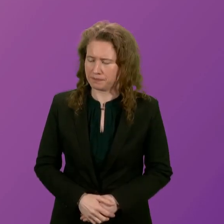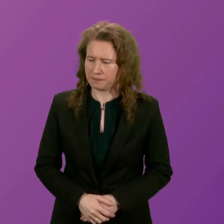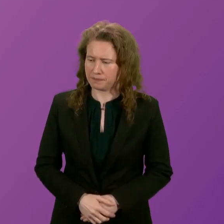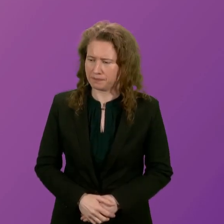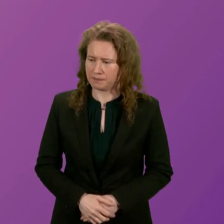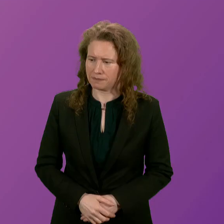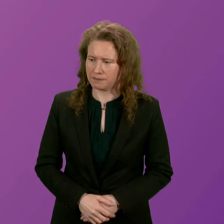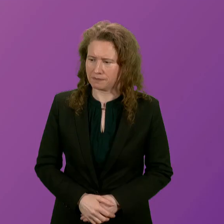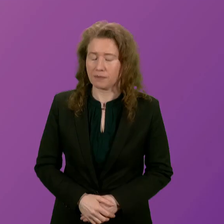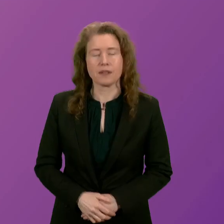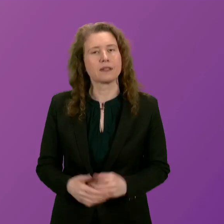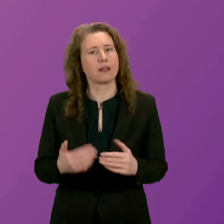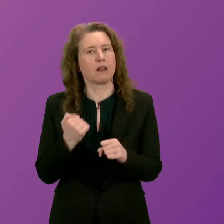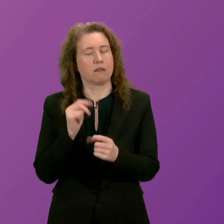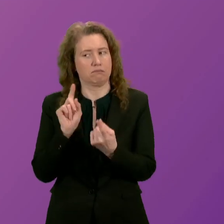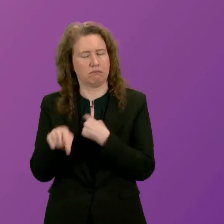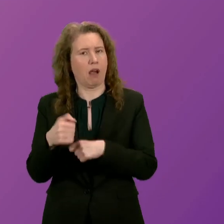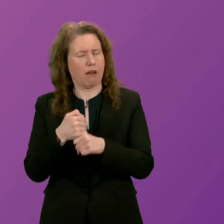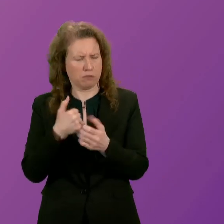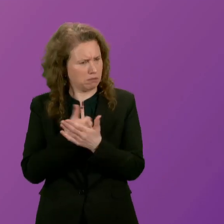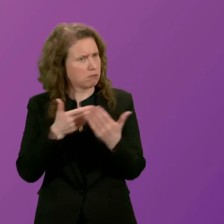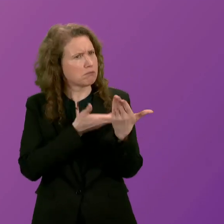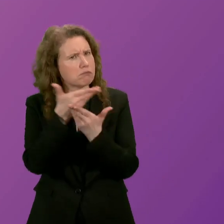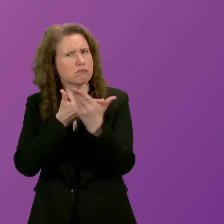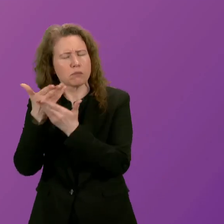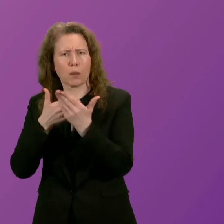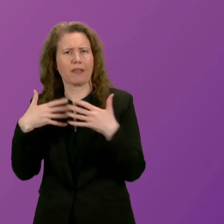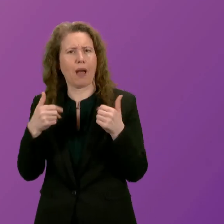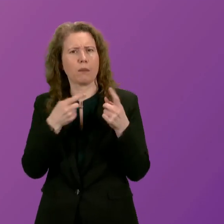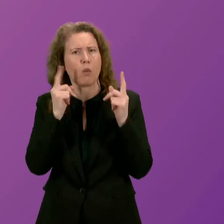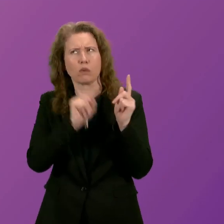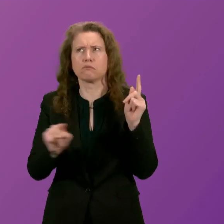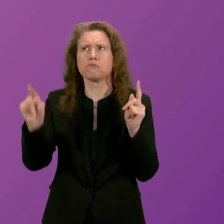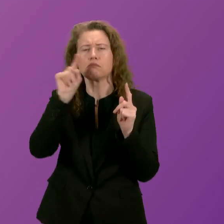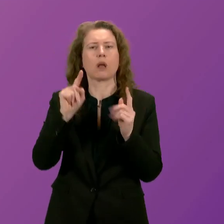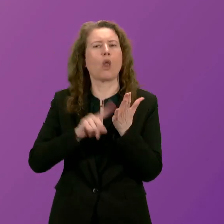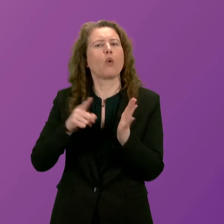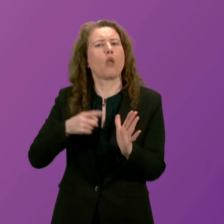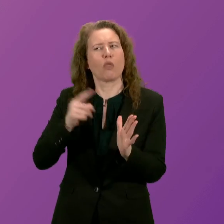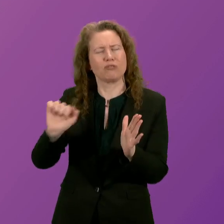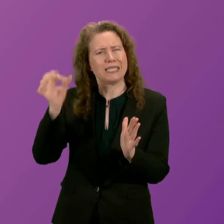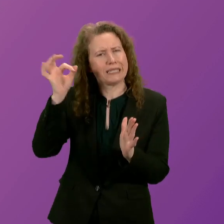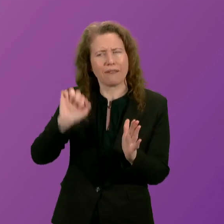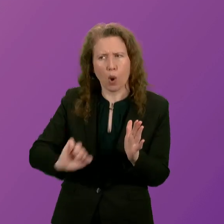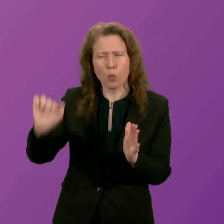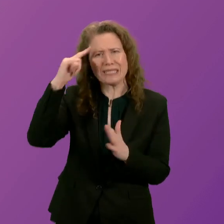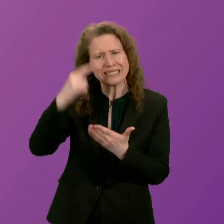The Government engages with health boards around the country, and local authorities have their own decisions to make as part of the IJB